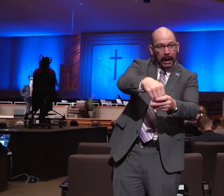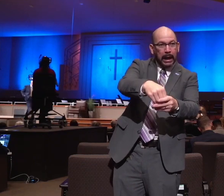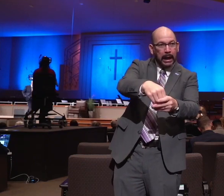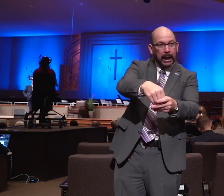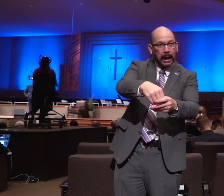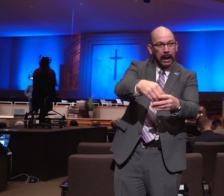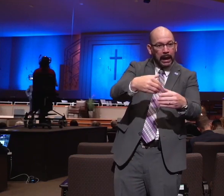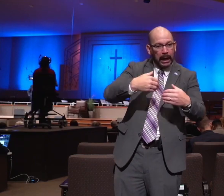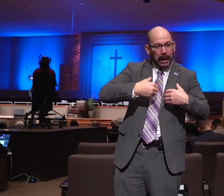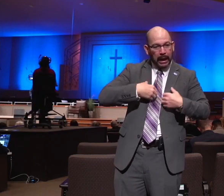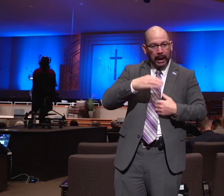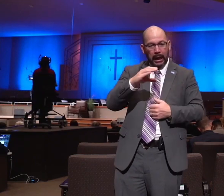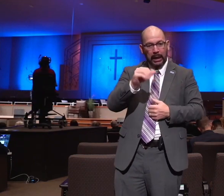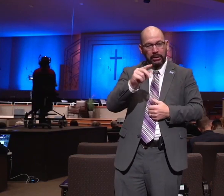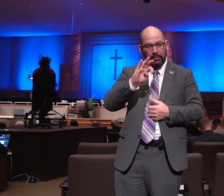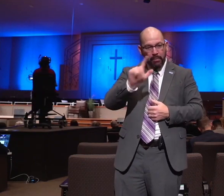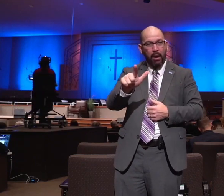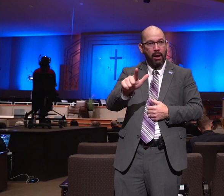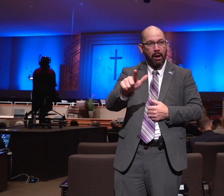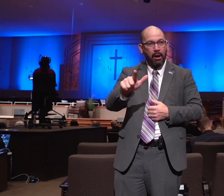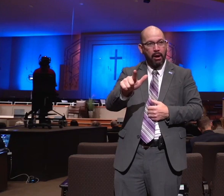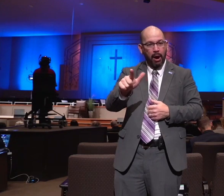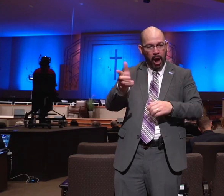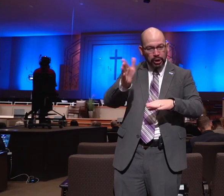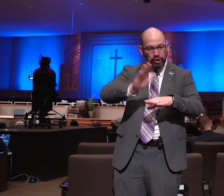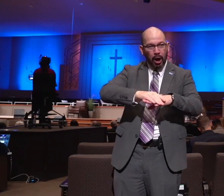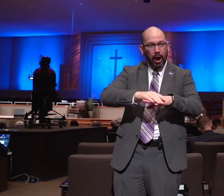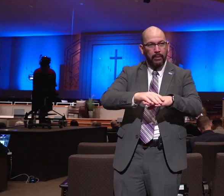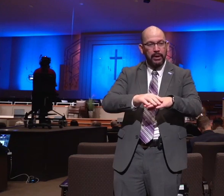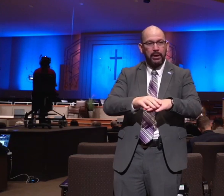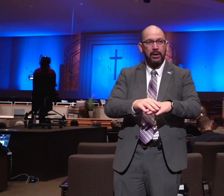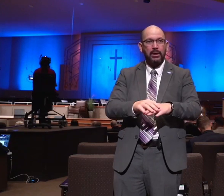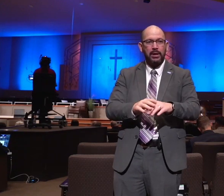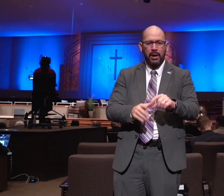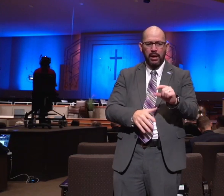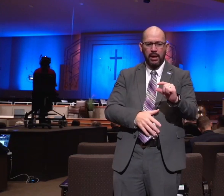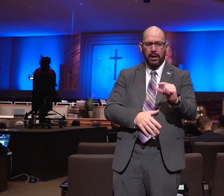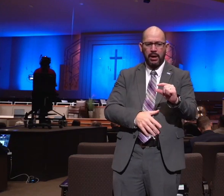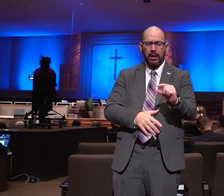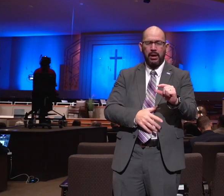caramel icing on top